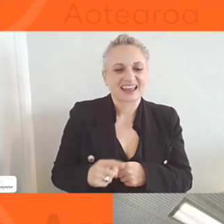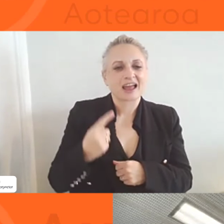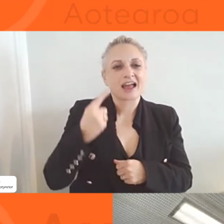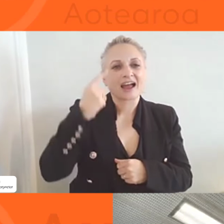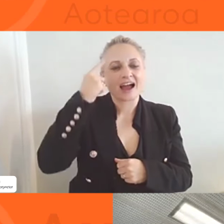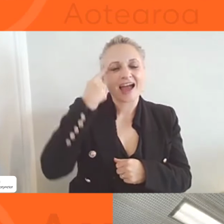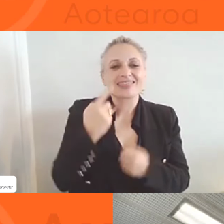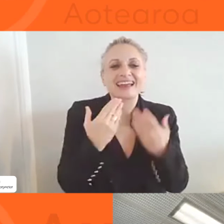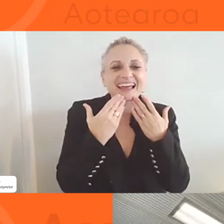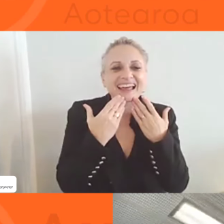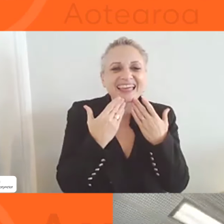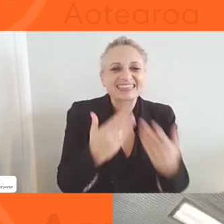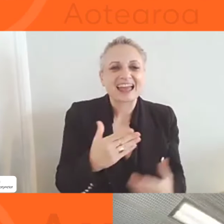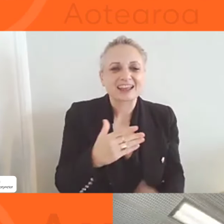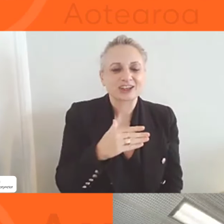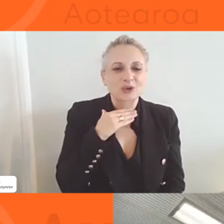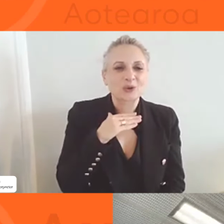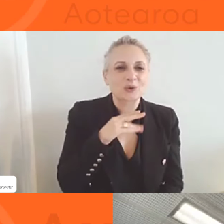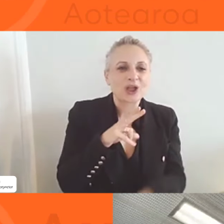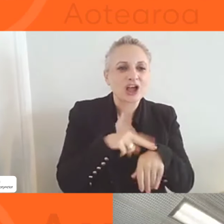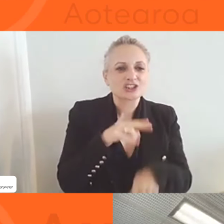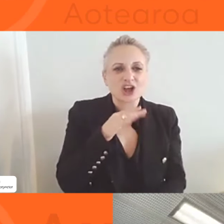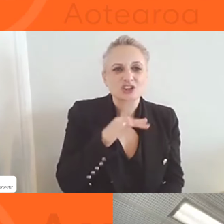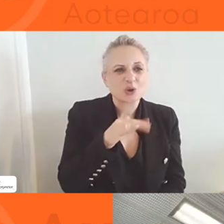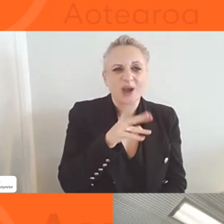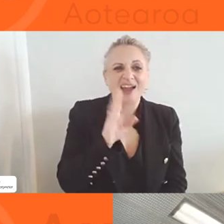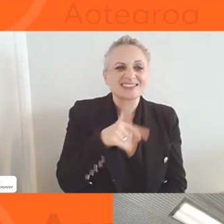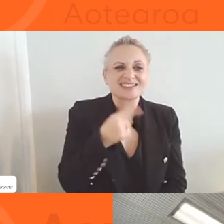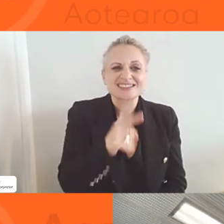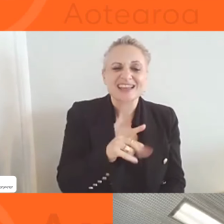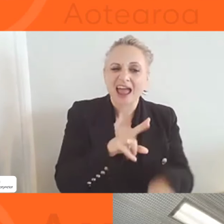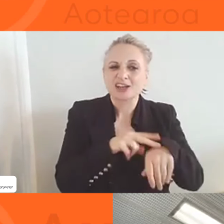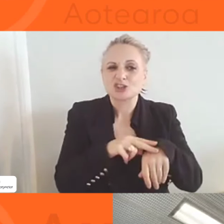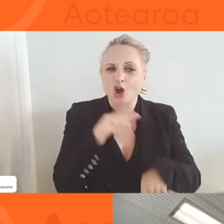me, sorry about the name. Just Dr Hu's fine. Okay, that's easy